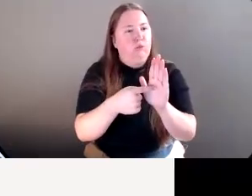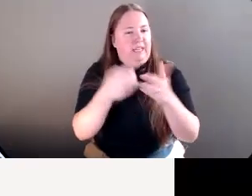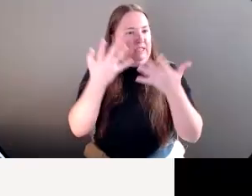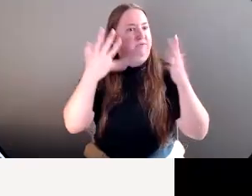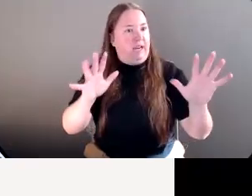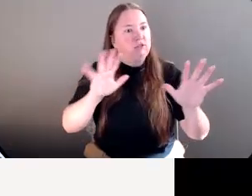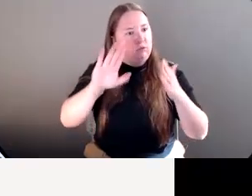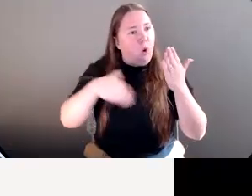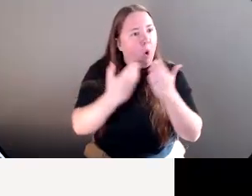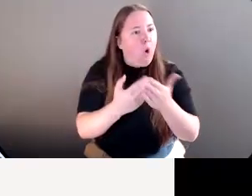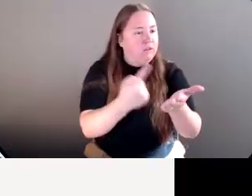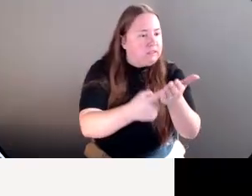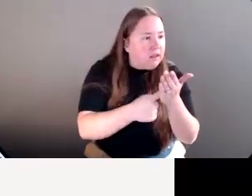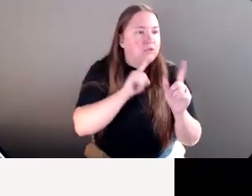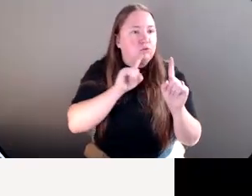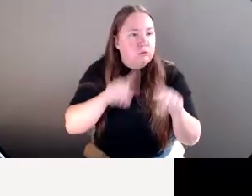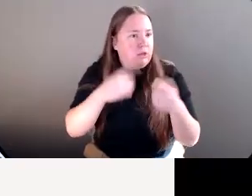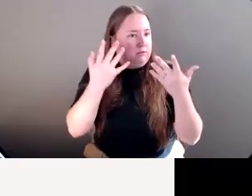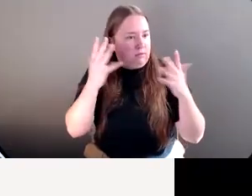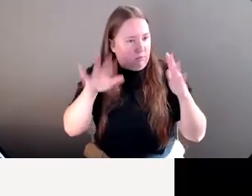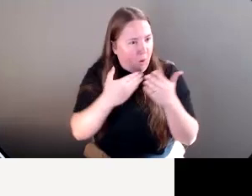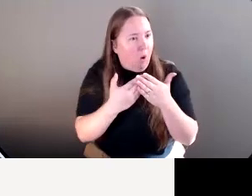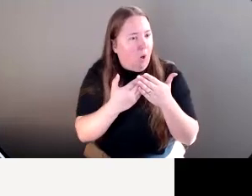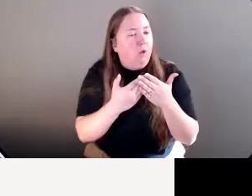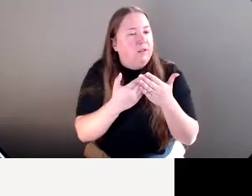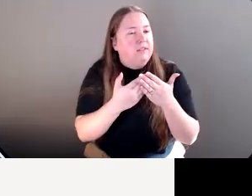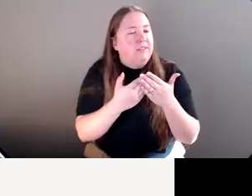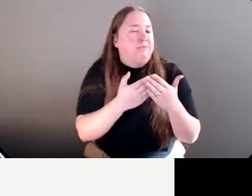Okay, I already did my initial, I just need to do my replies now.